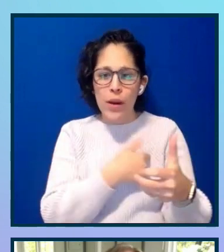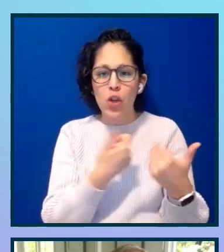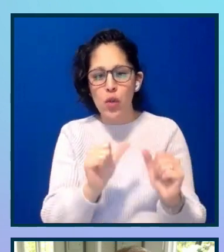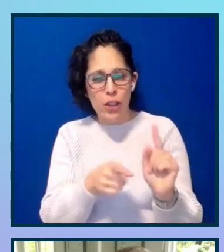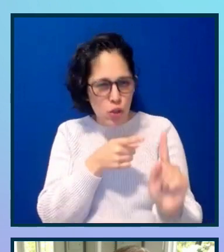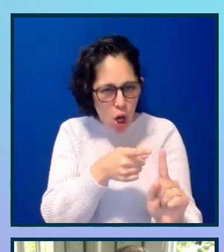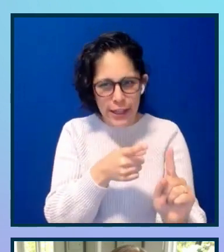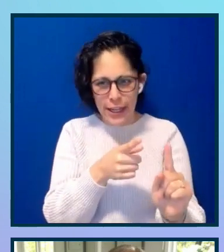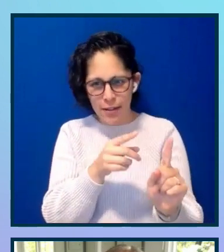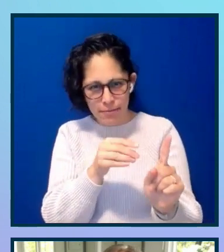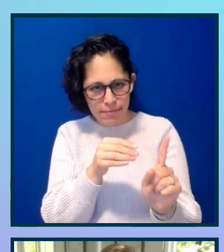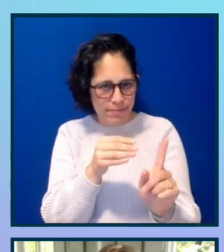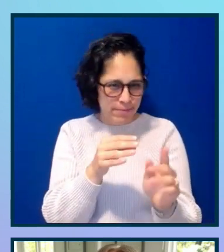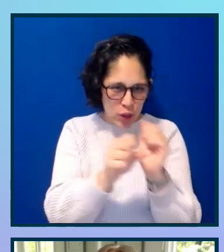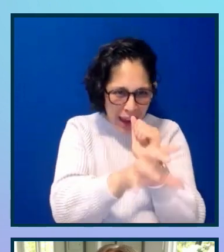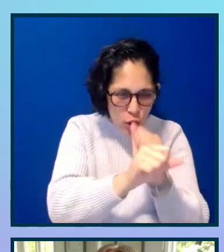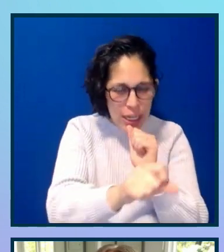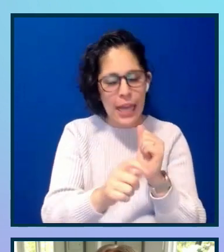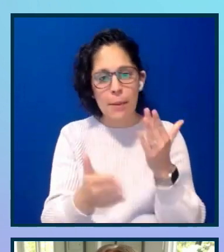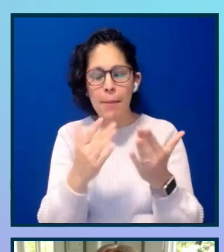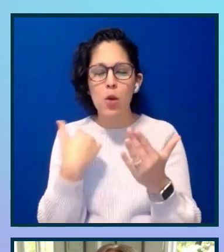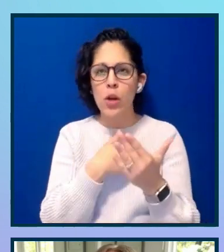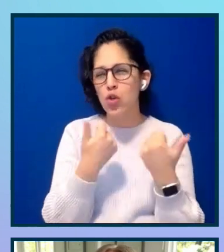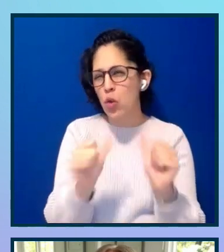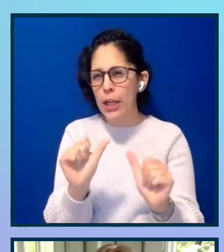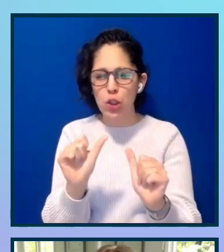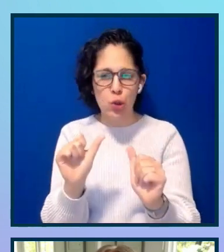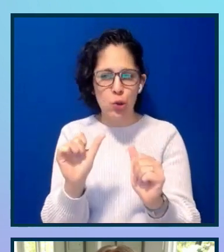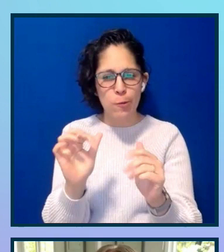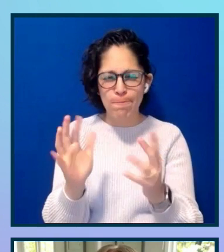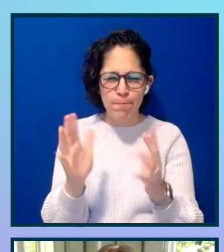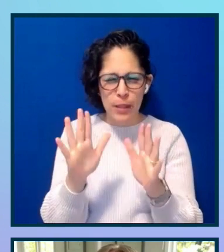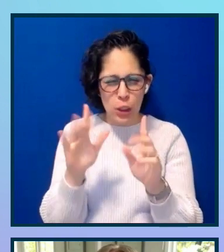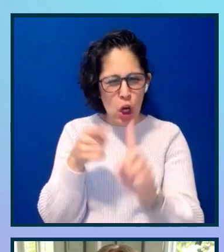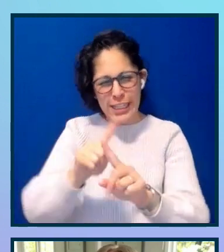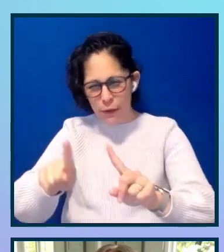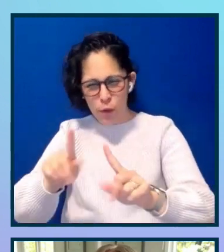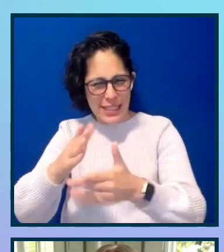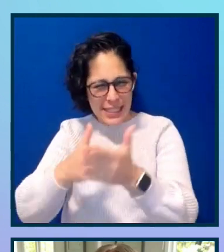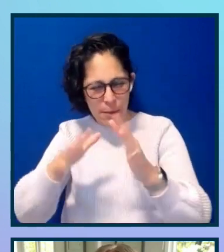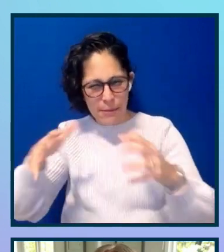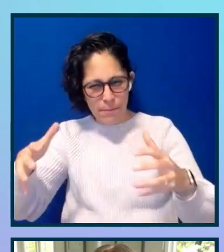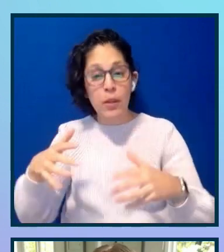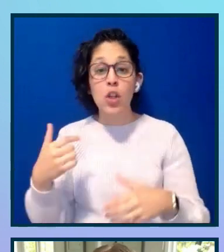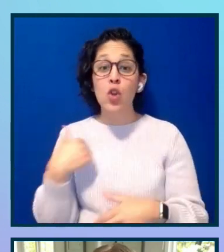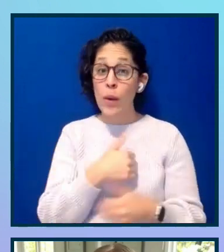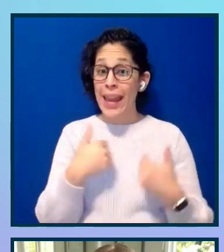maybe we're gonna target a different segment here. So in this, when you have dynamic imagery going on,